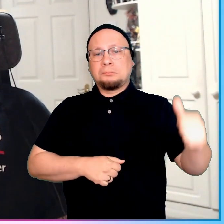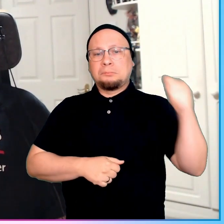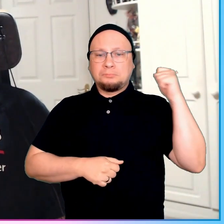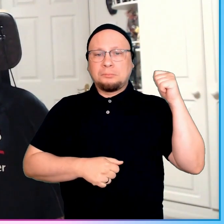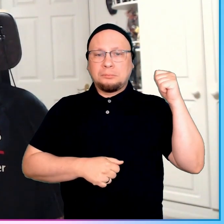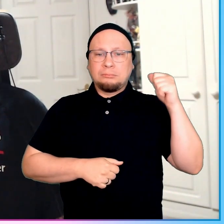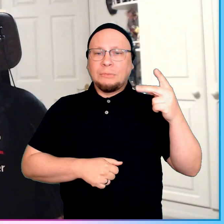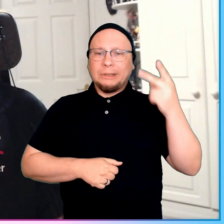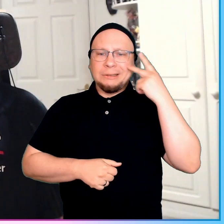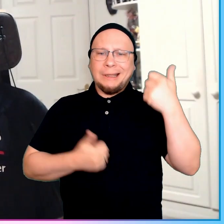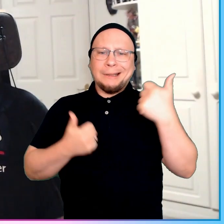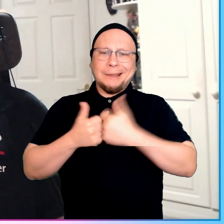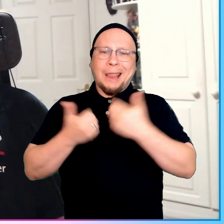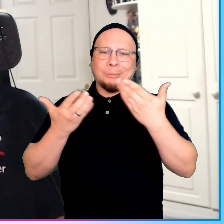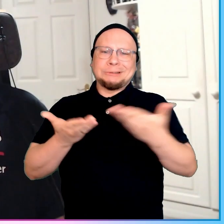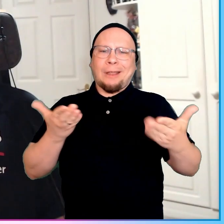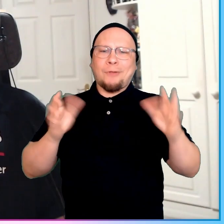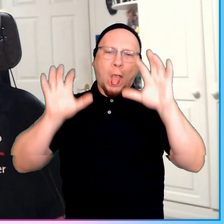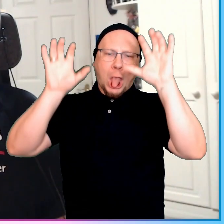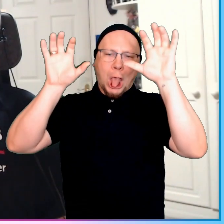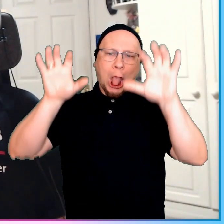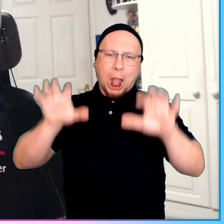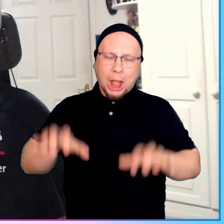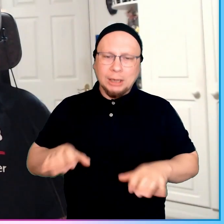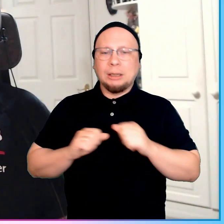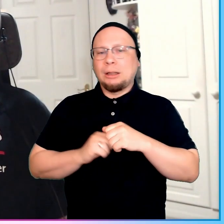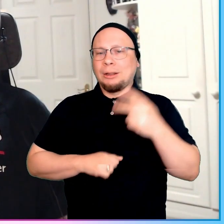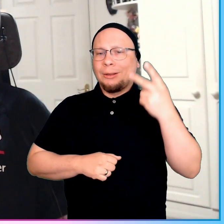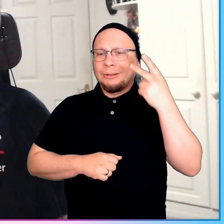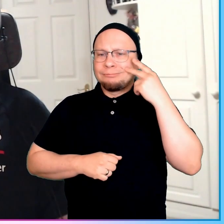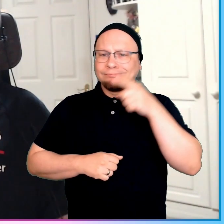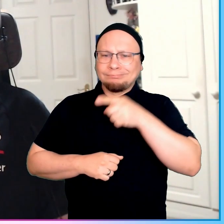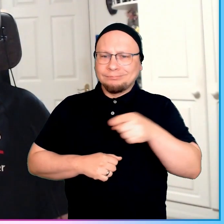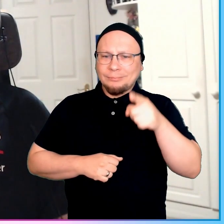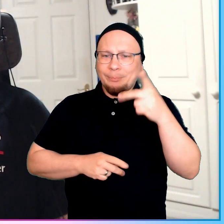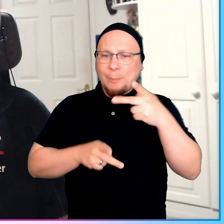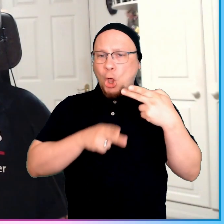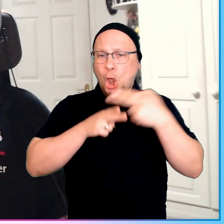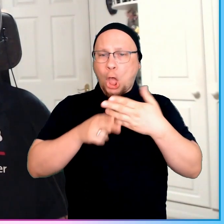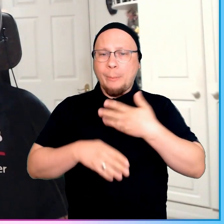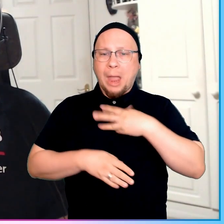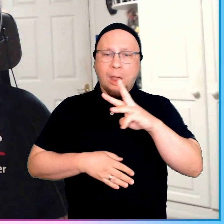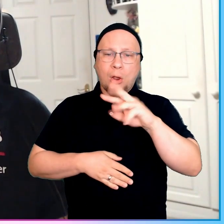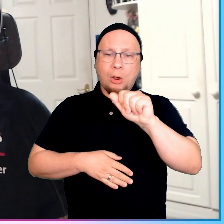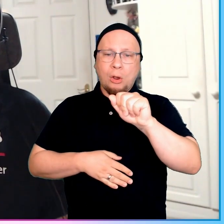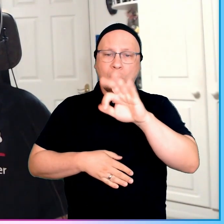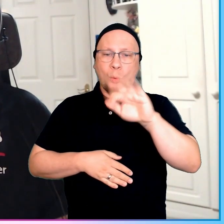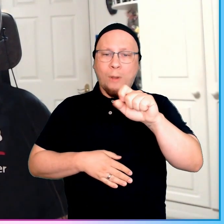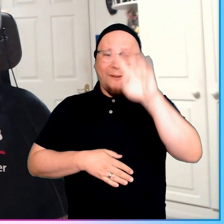numerous items of gaming memorabilia, including what has lovingly been termed as a “Pop-Waffle”,